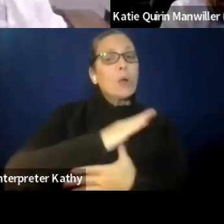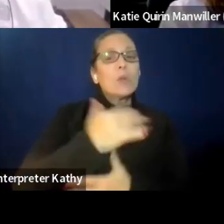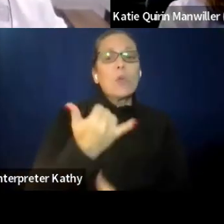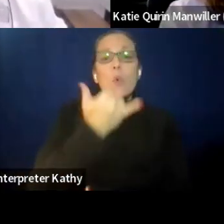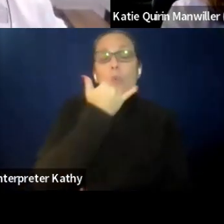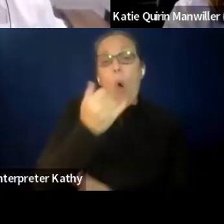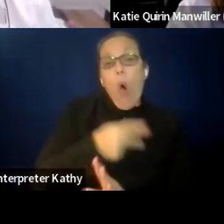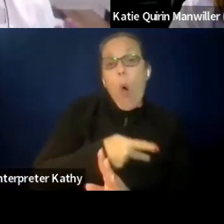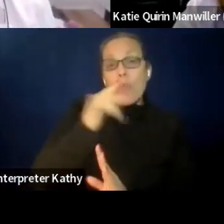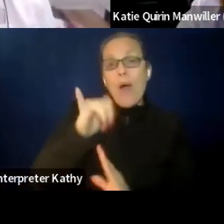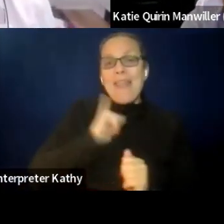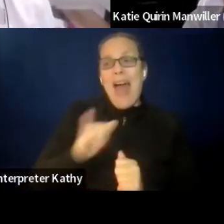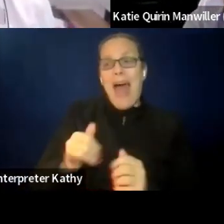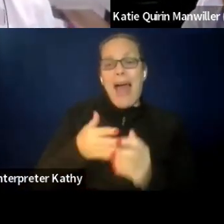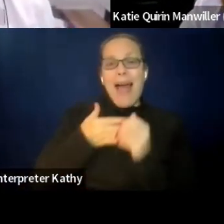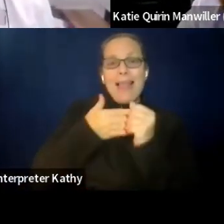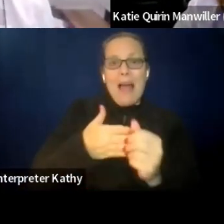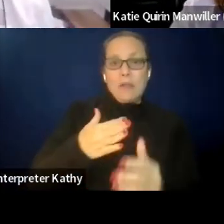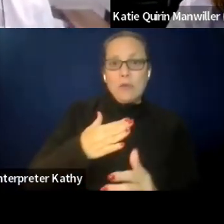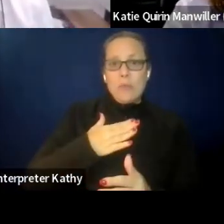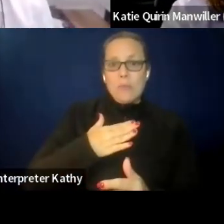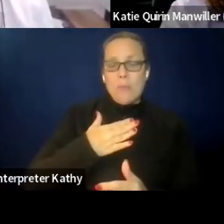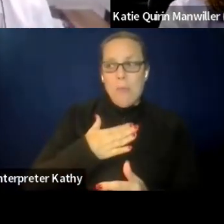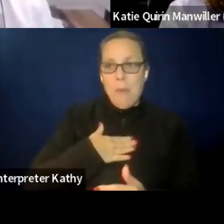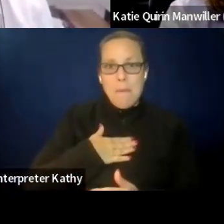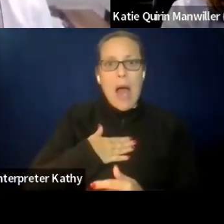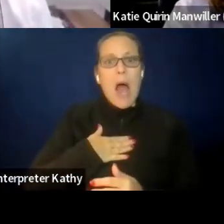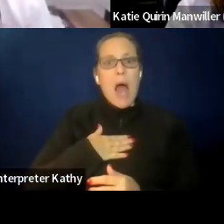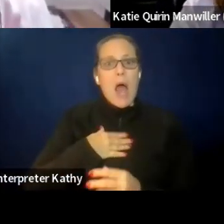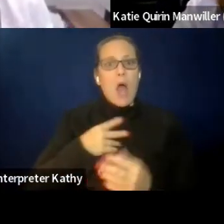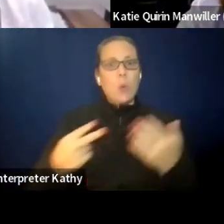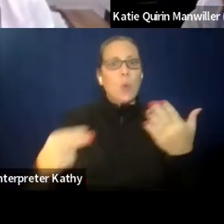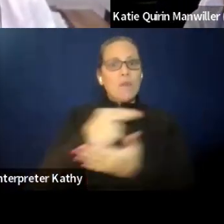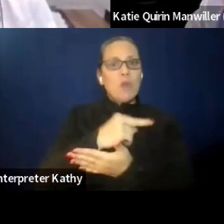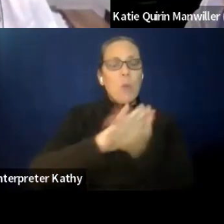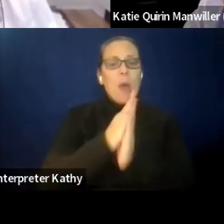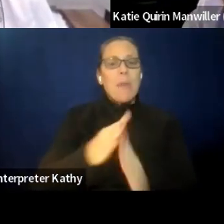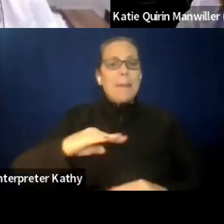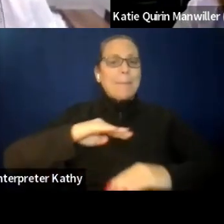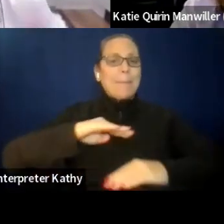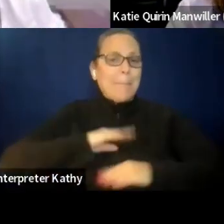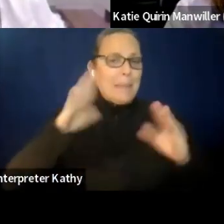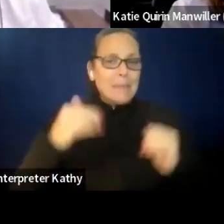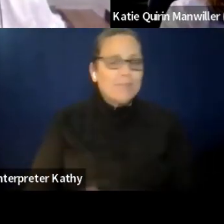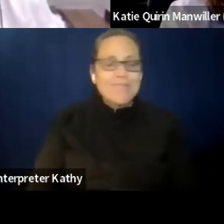quality of my work or did I prioritize